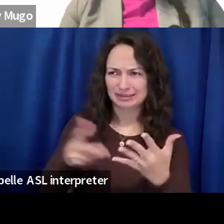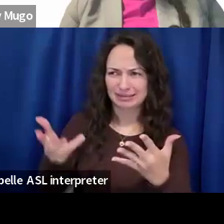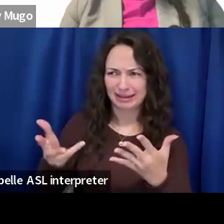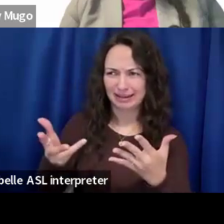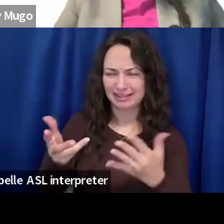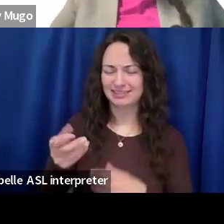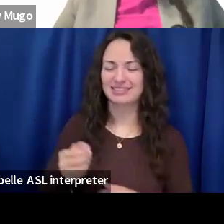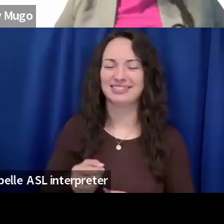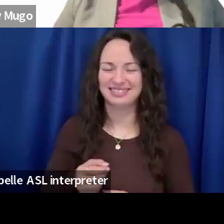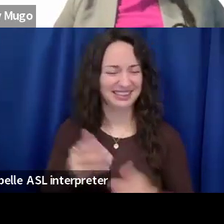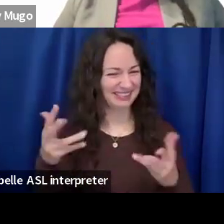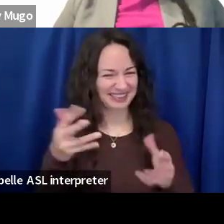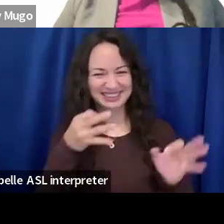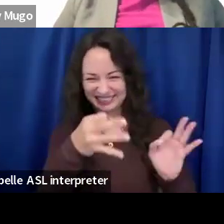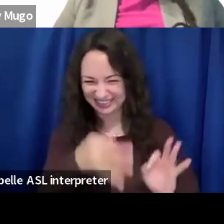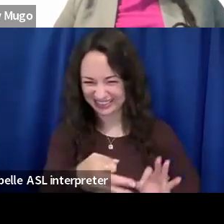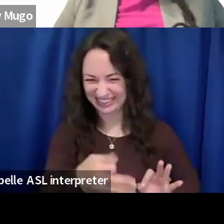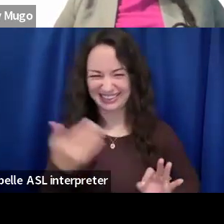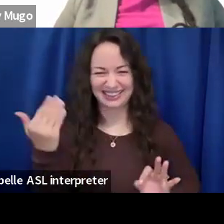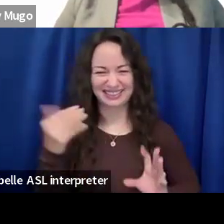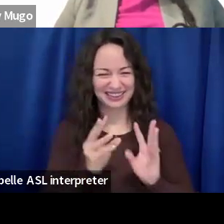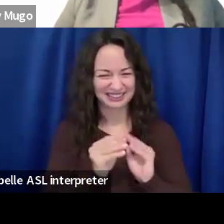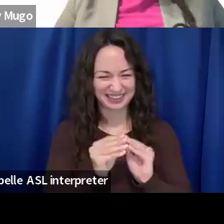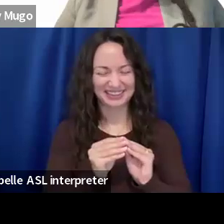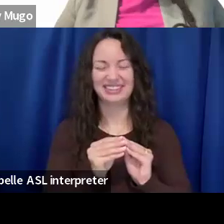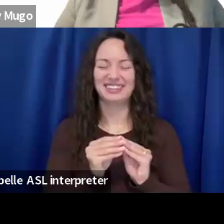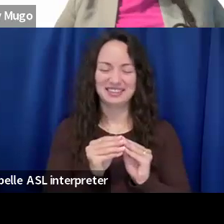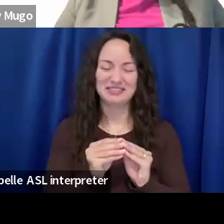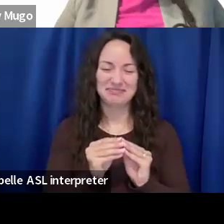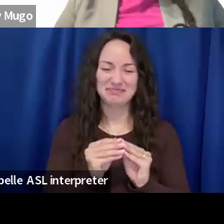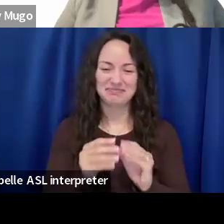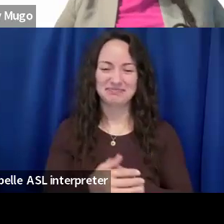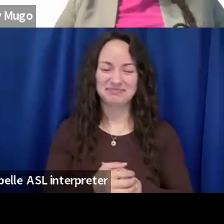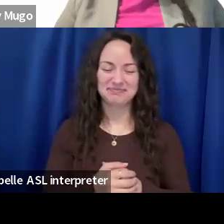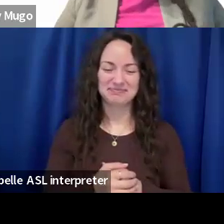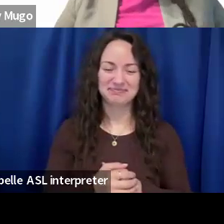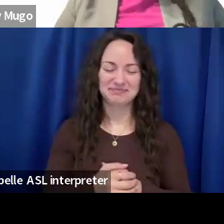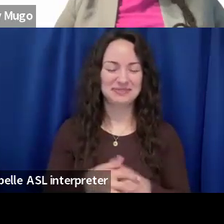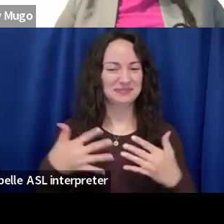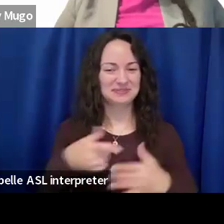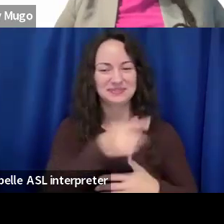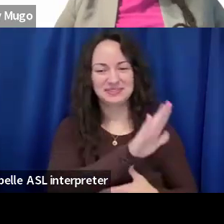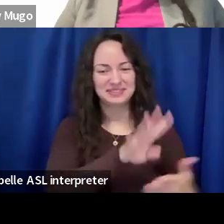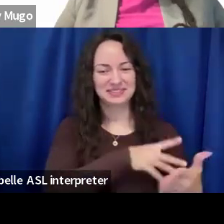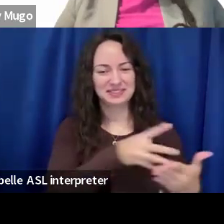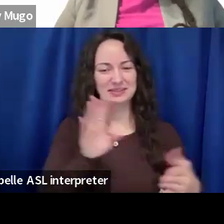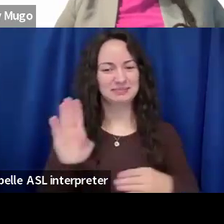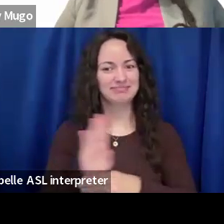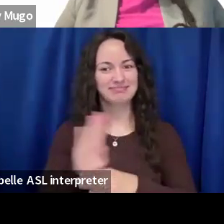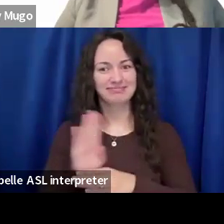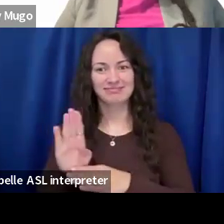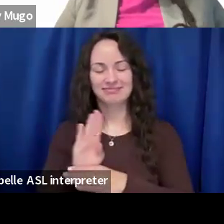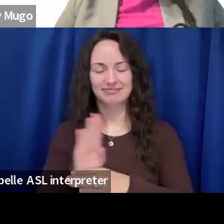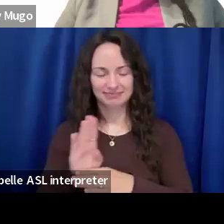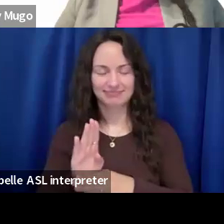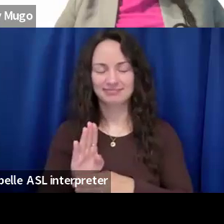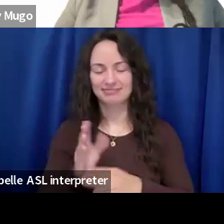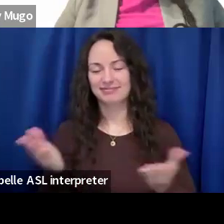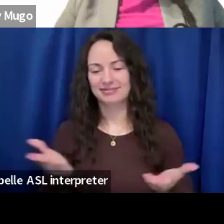we talked about that at the last meeting. So they have very busy schedules as do we. So I